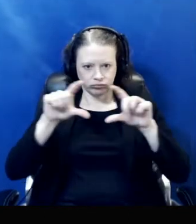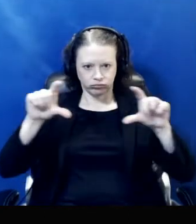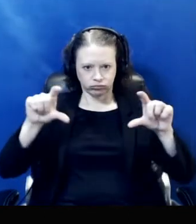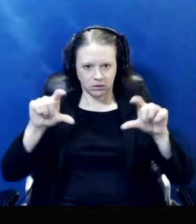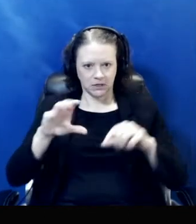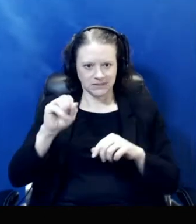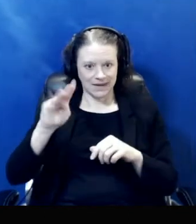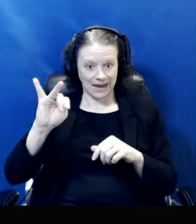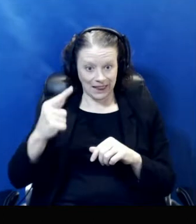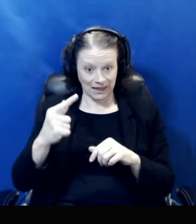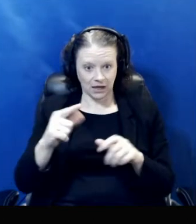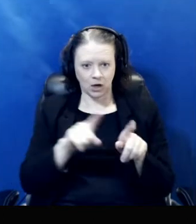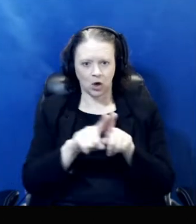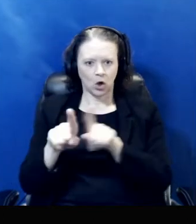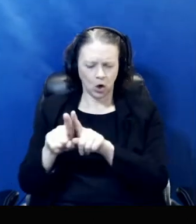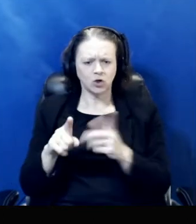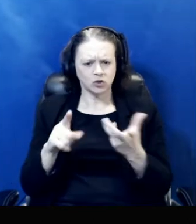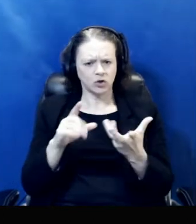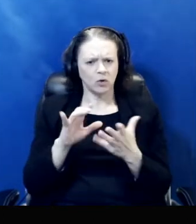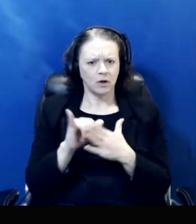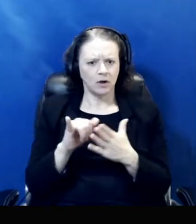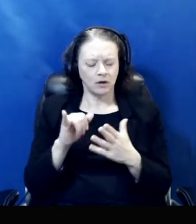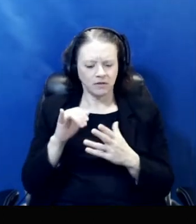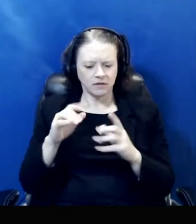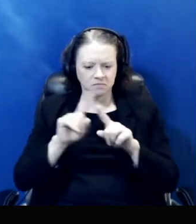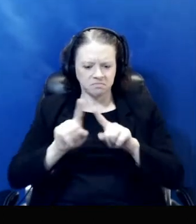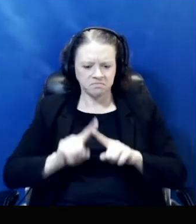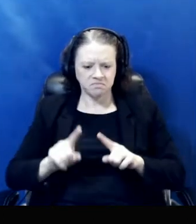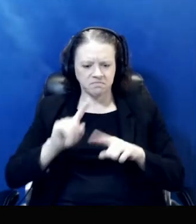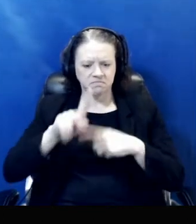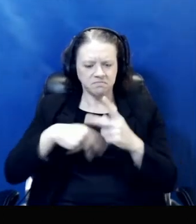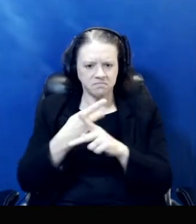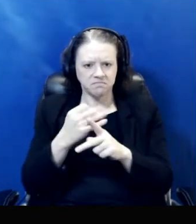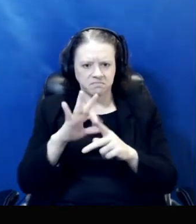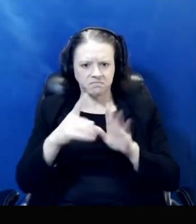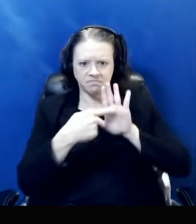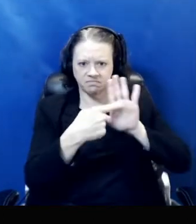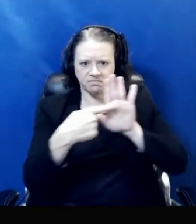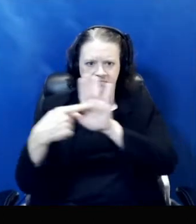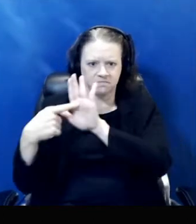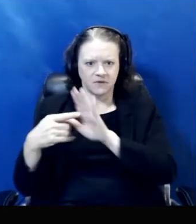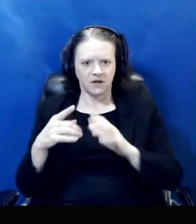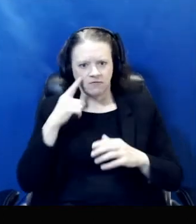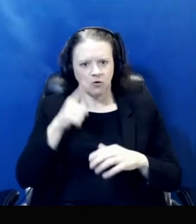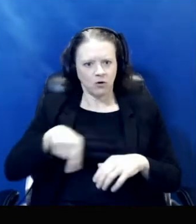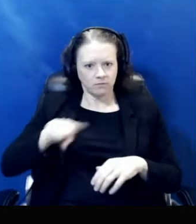you should have a solid understanding of what content that you'll be finding in this XAG.